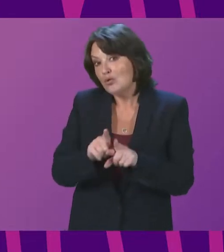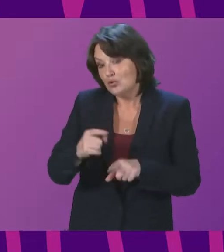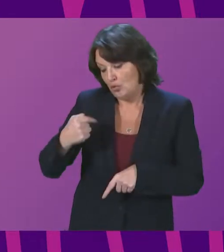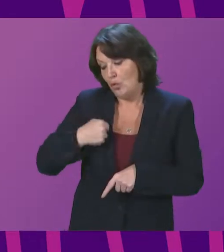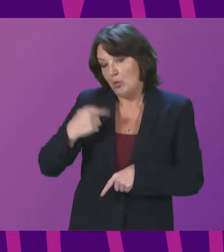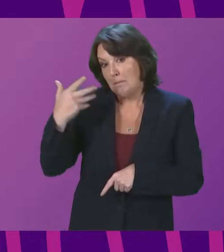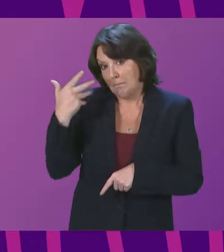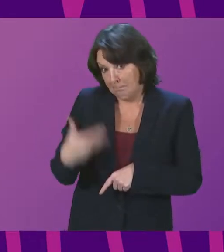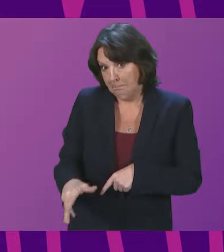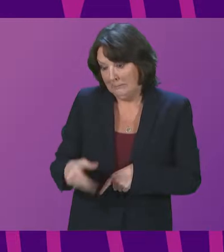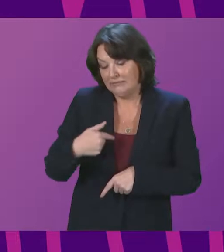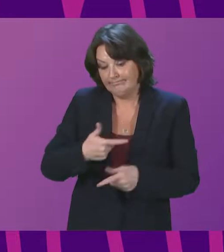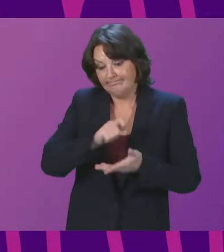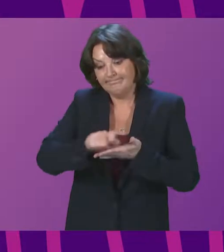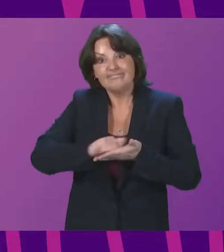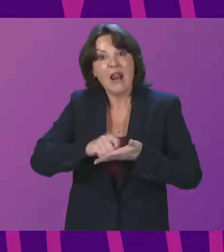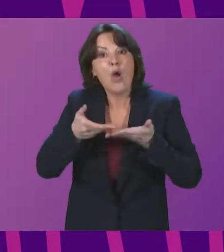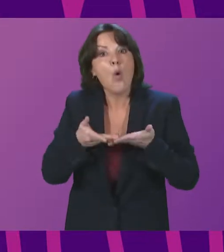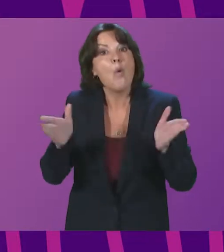to Scottish businesses and business organisations.